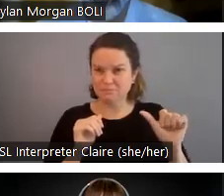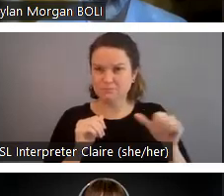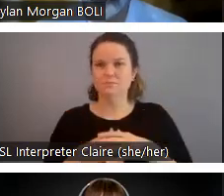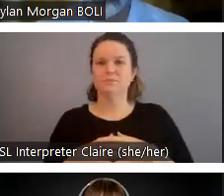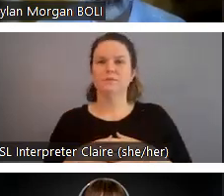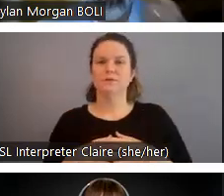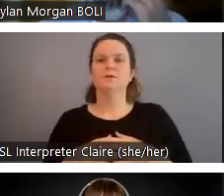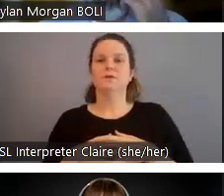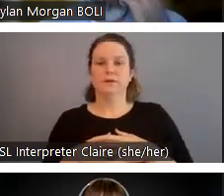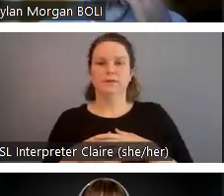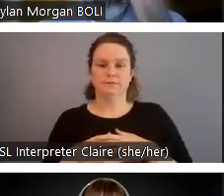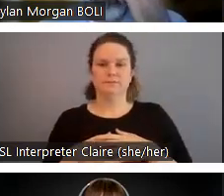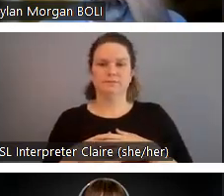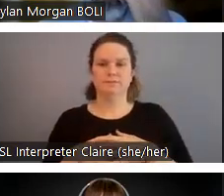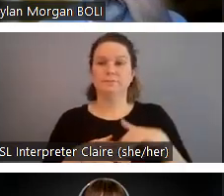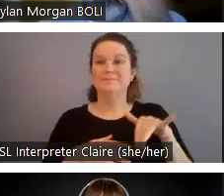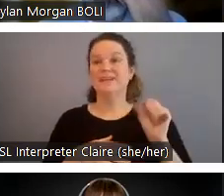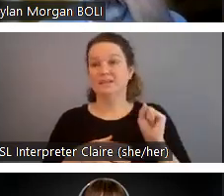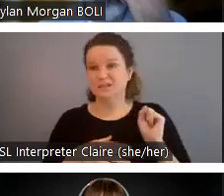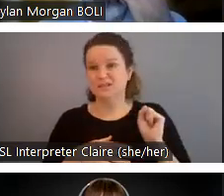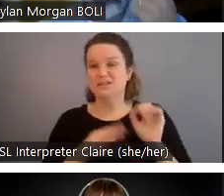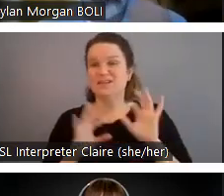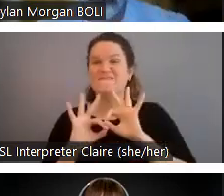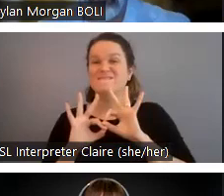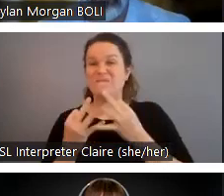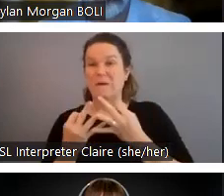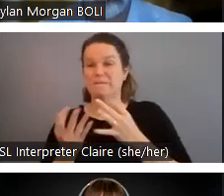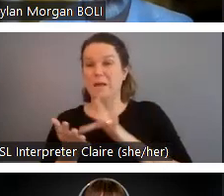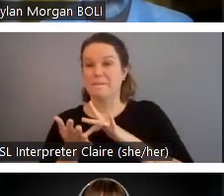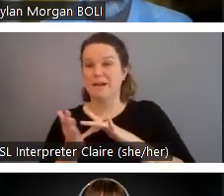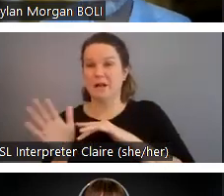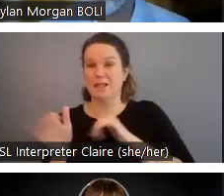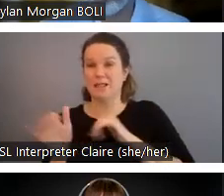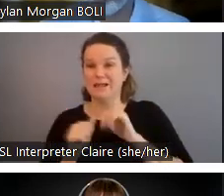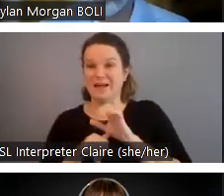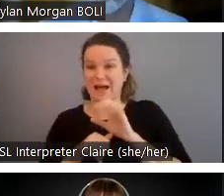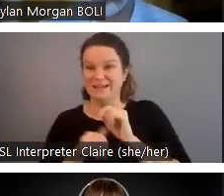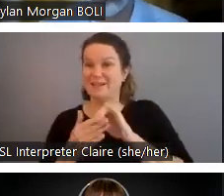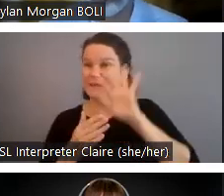Okay so, Dylan here. Yes, Family and